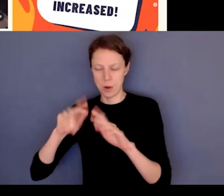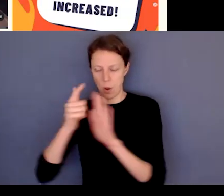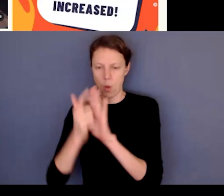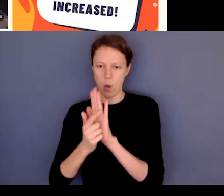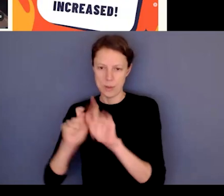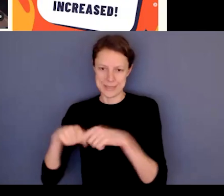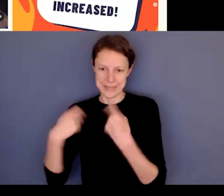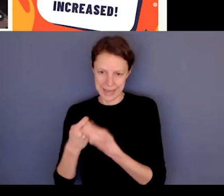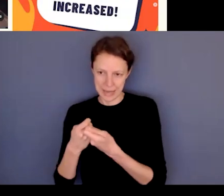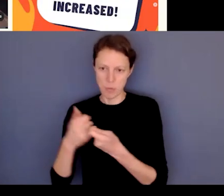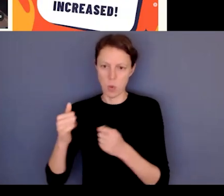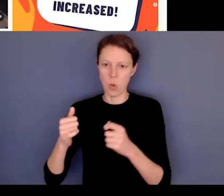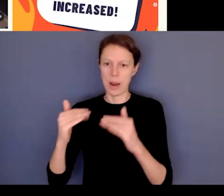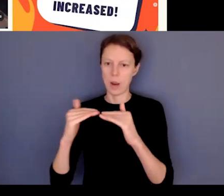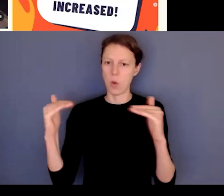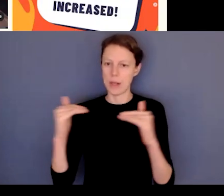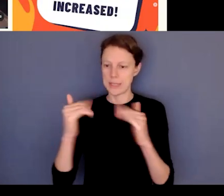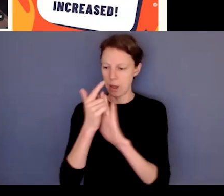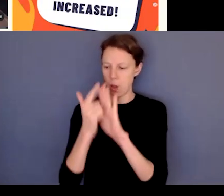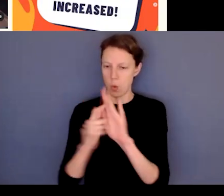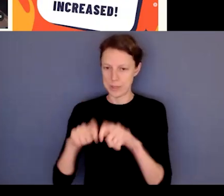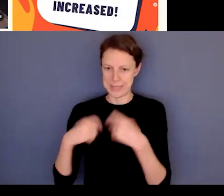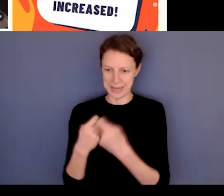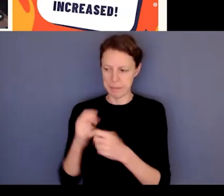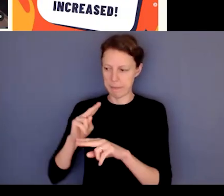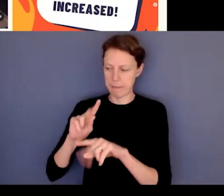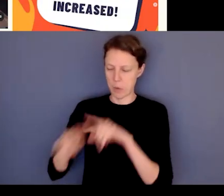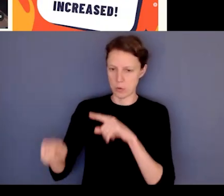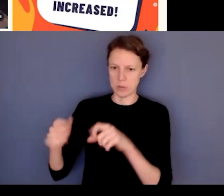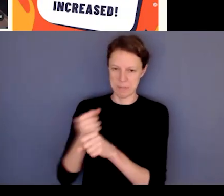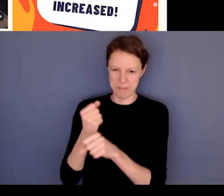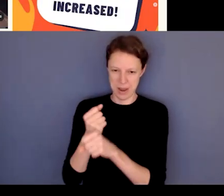our topics come from. So we've done a series on being safe at